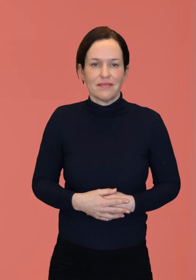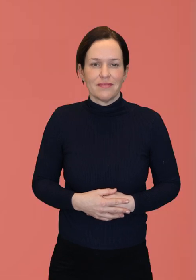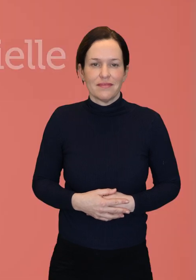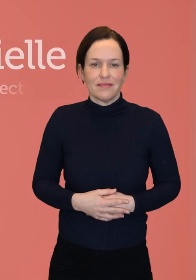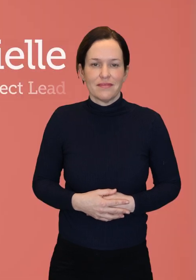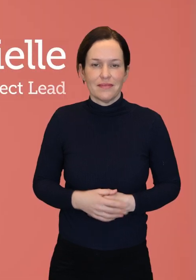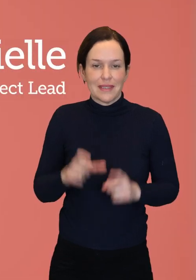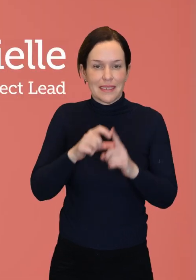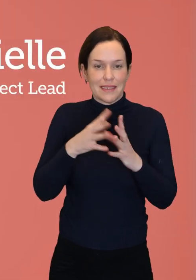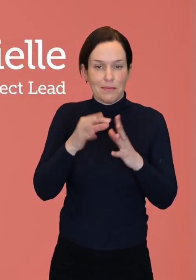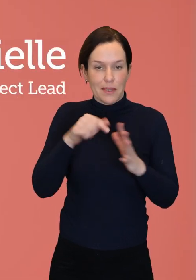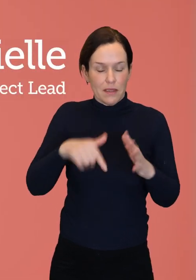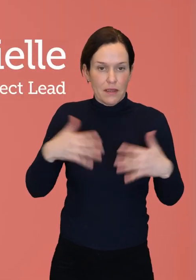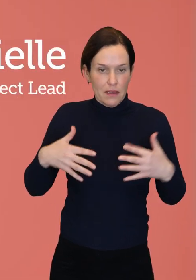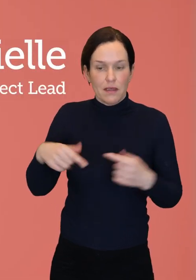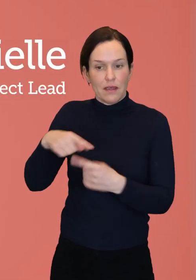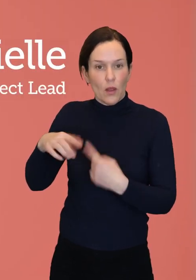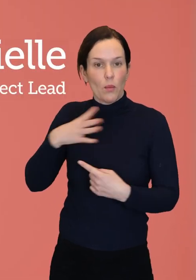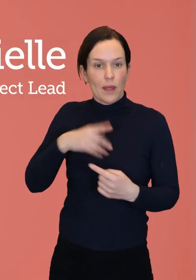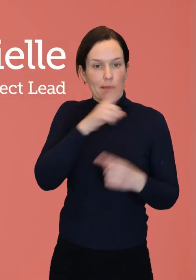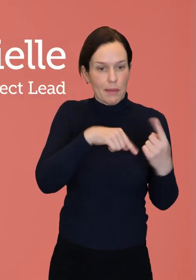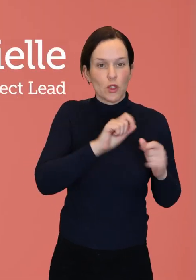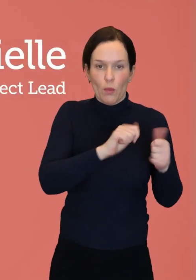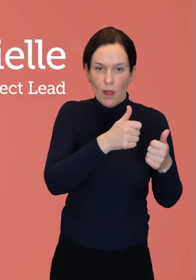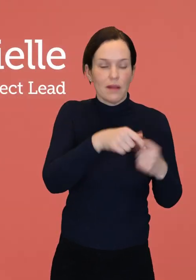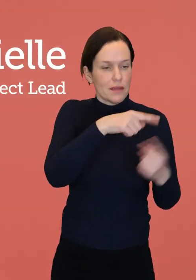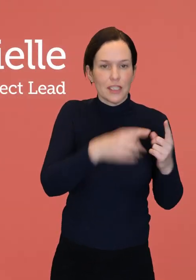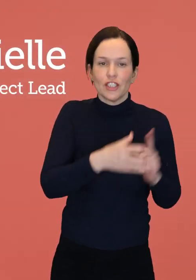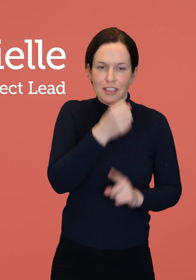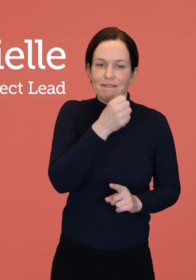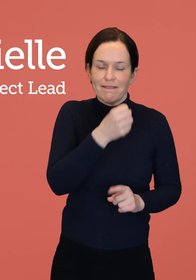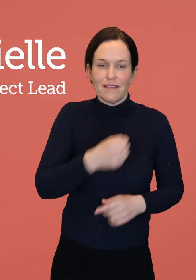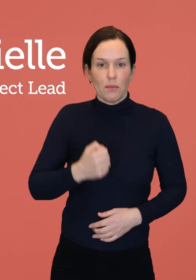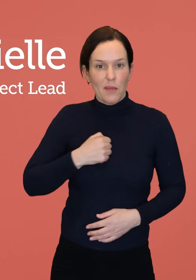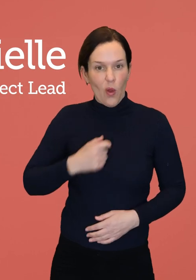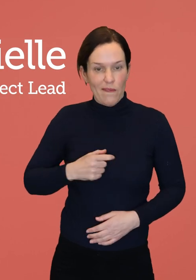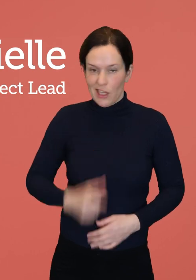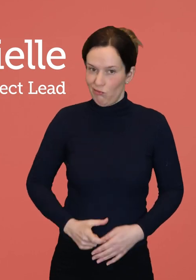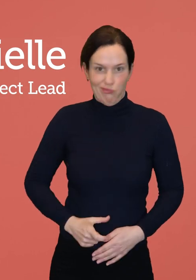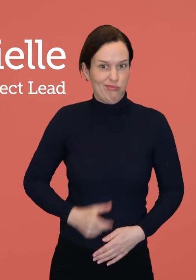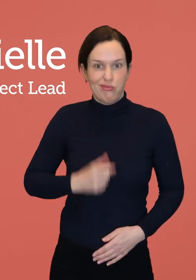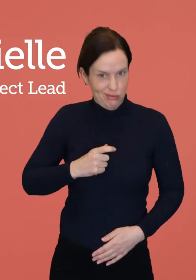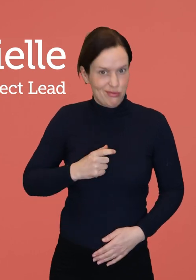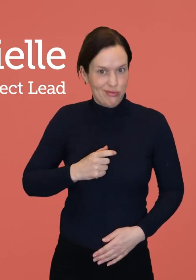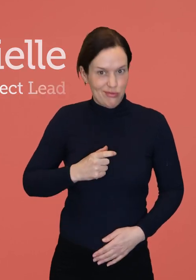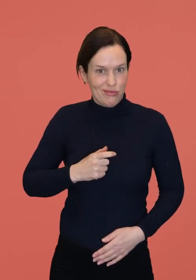Danielle: The big thing about DWP is they want people to do well, they want people to succeed. My confidence has grown vast amounts.